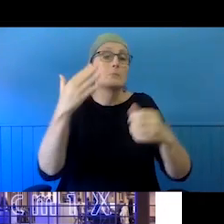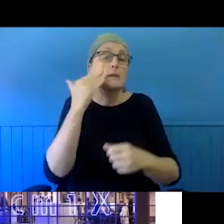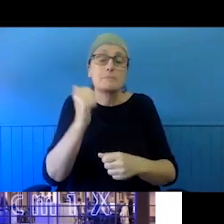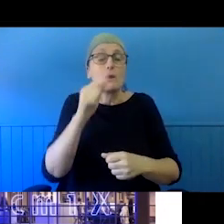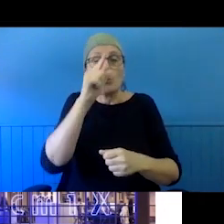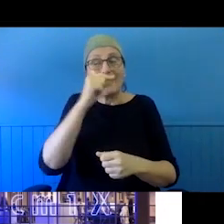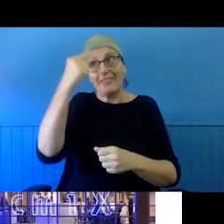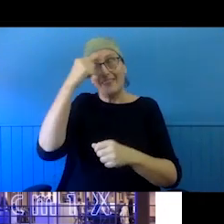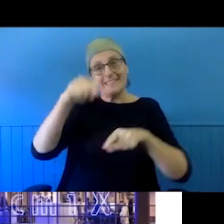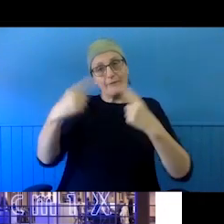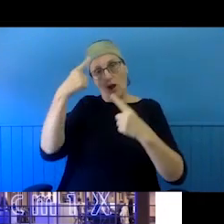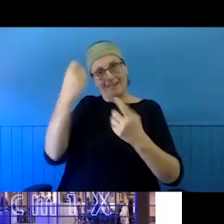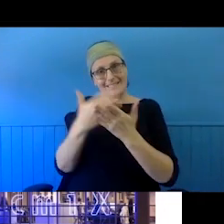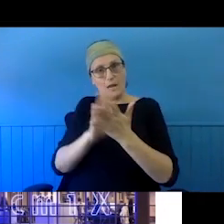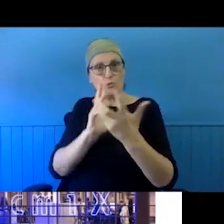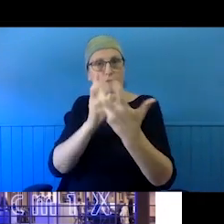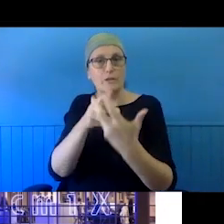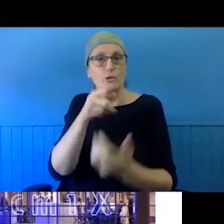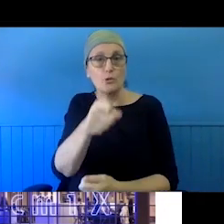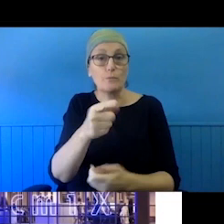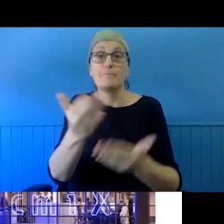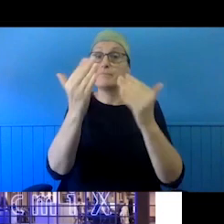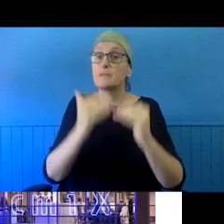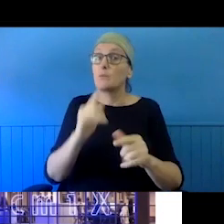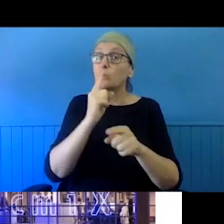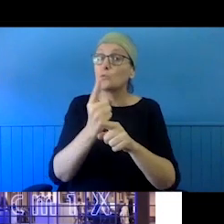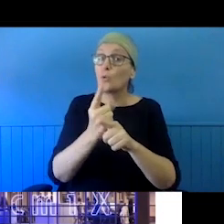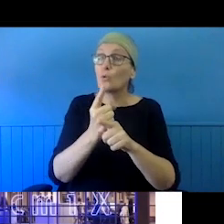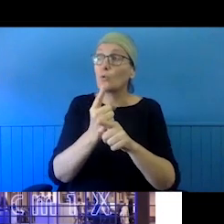ideas and your insights. There's lots of people experimenting in this